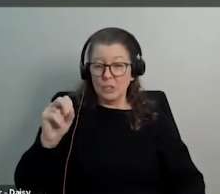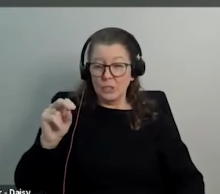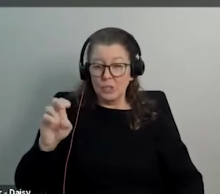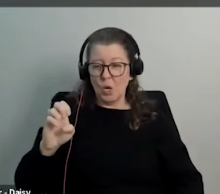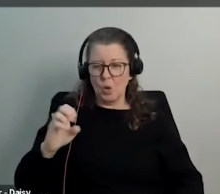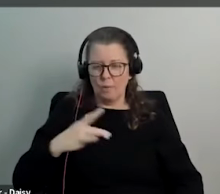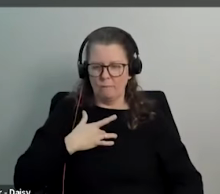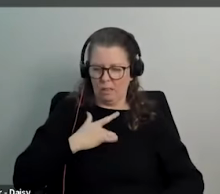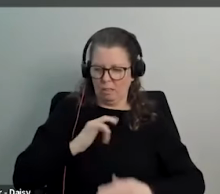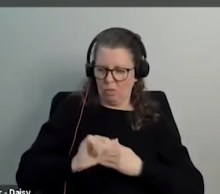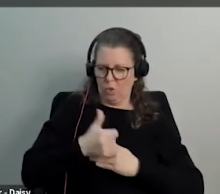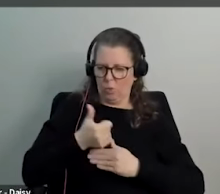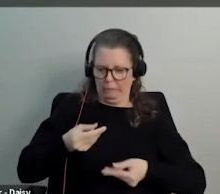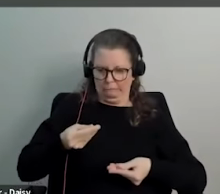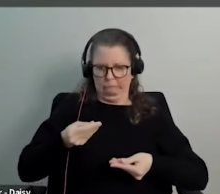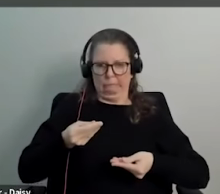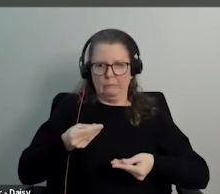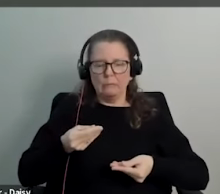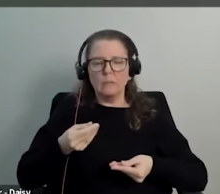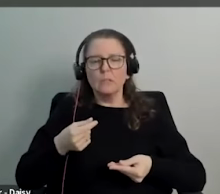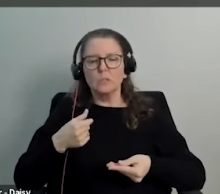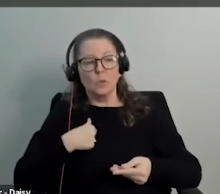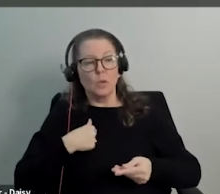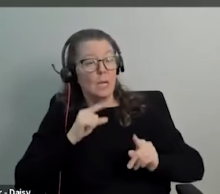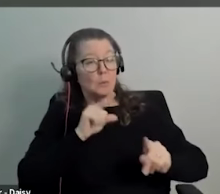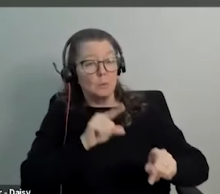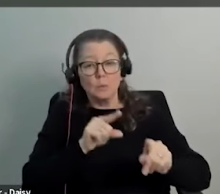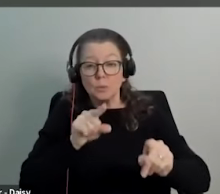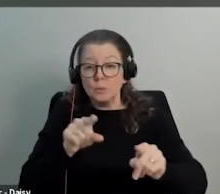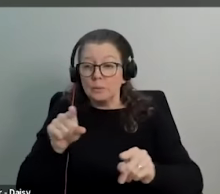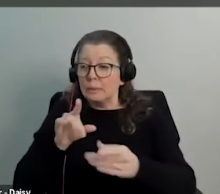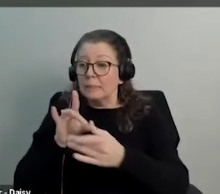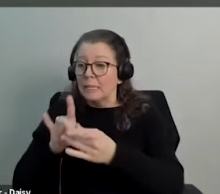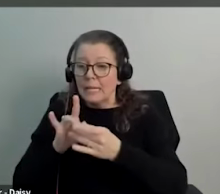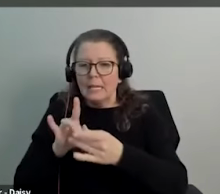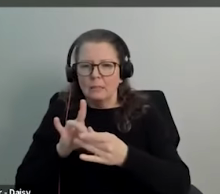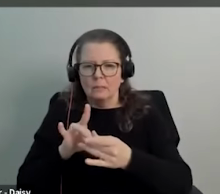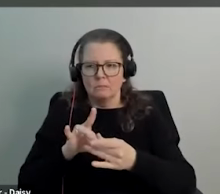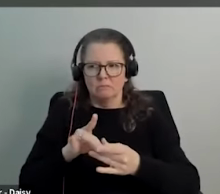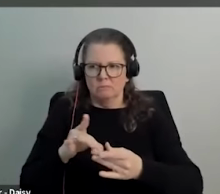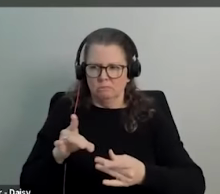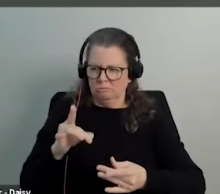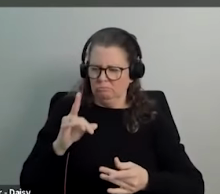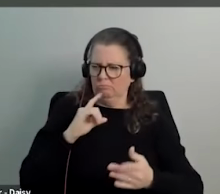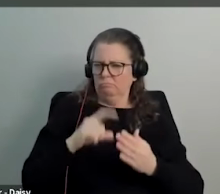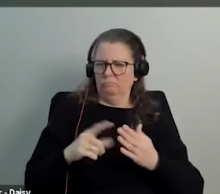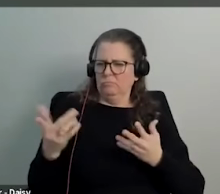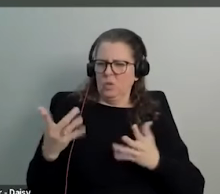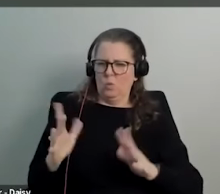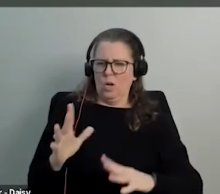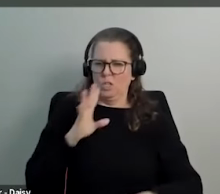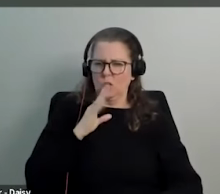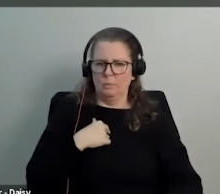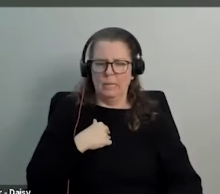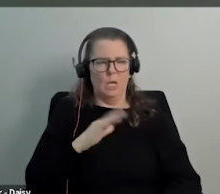So when I started going out and connecting with these businesses and these individuals, they didn't wanna talk to me. 'Cause they're like, "Oh no, you're with that organization